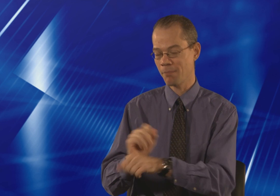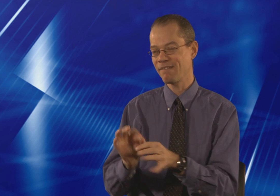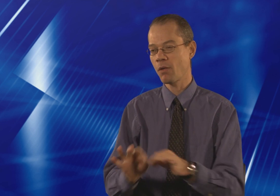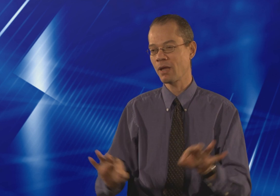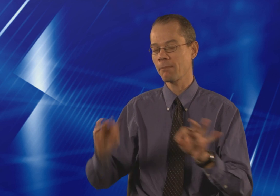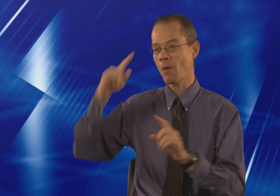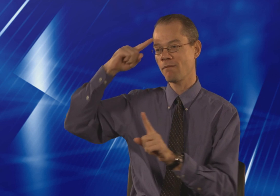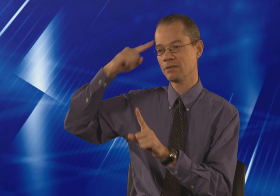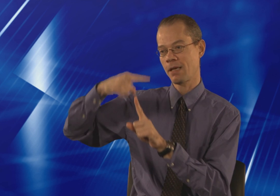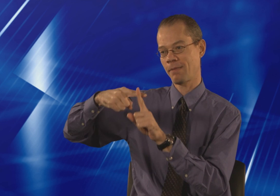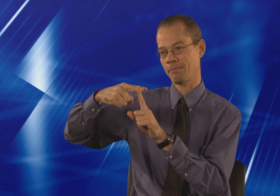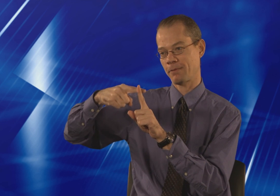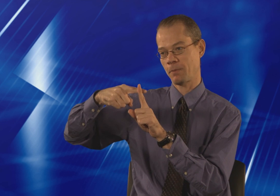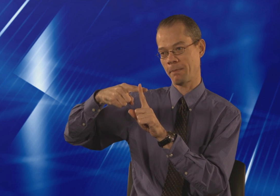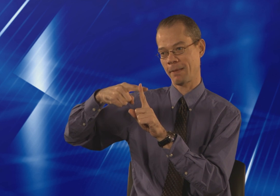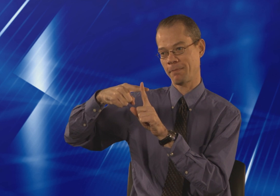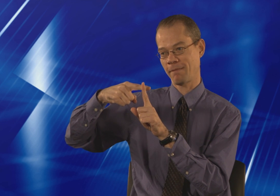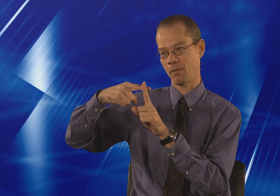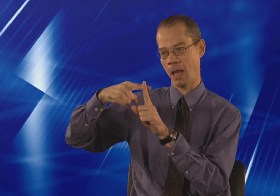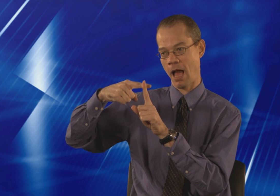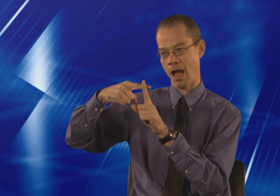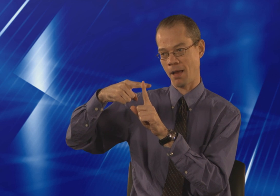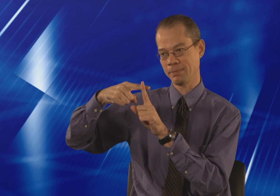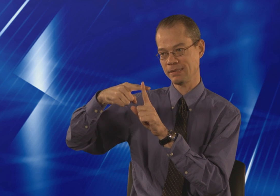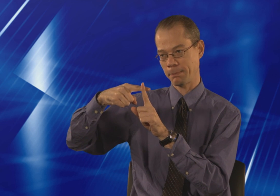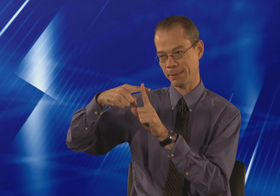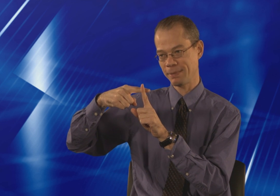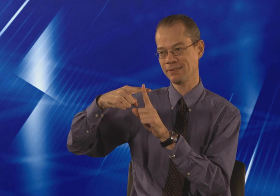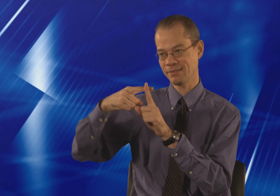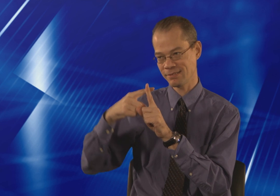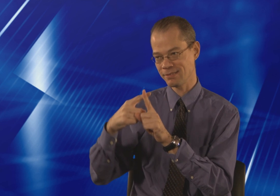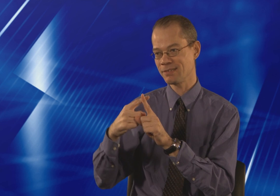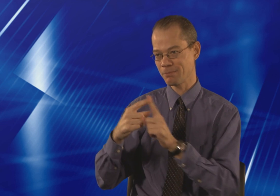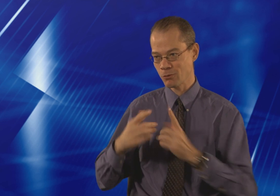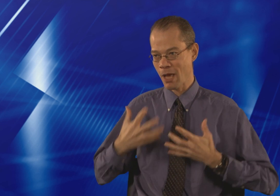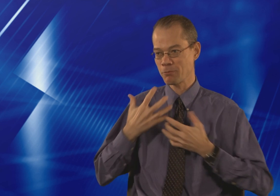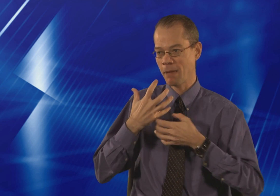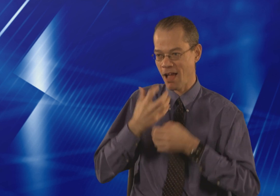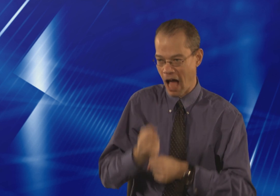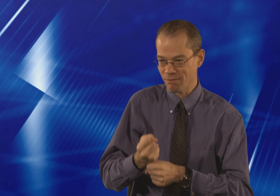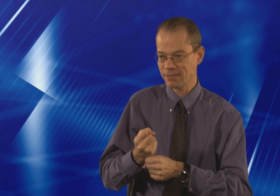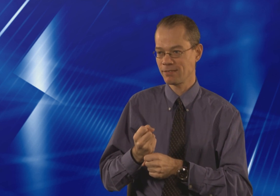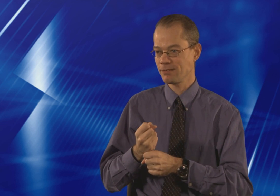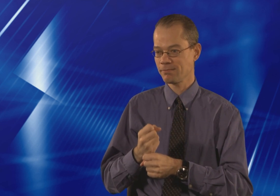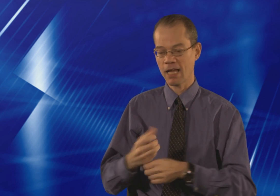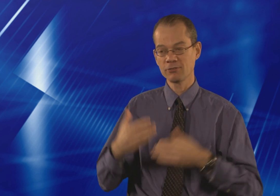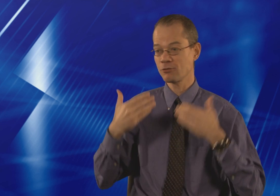It's very important to be optimistic. You have to be very confident.